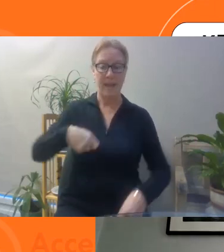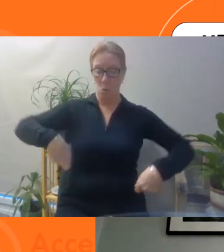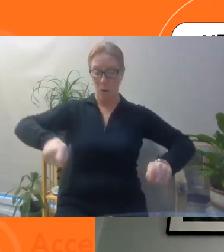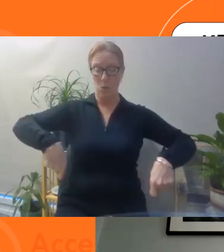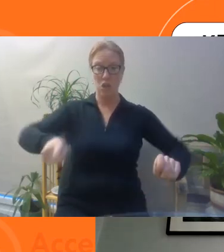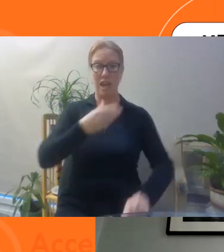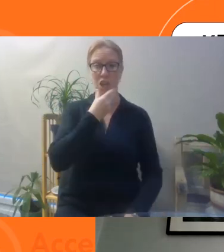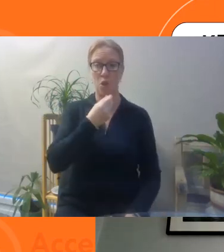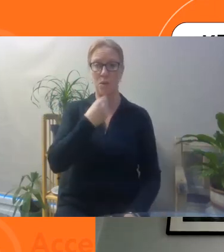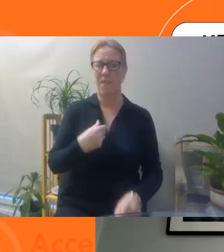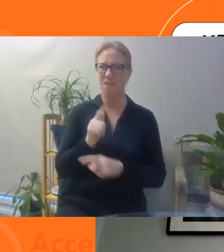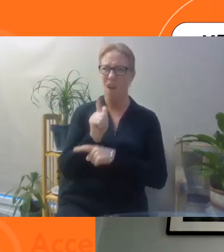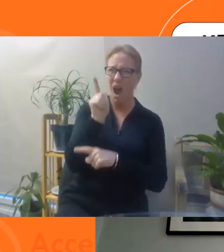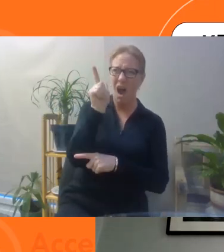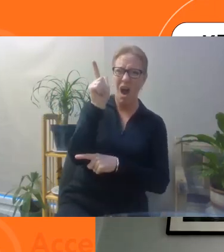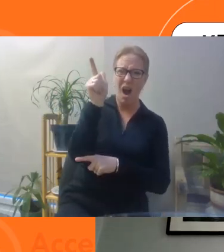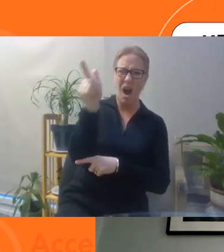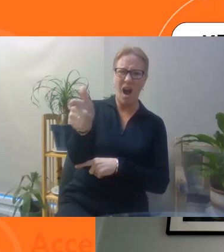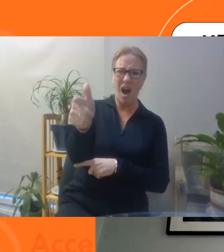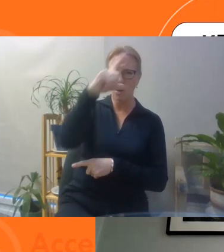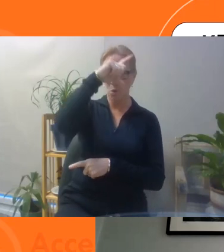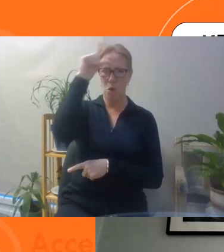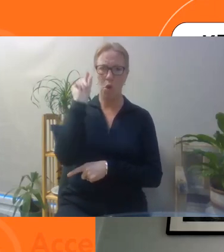to the nurses' station to get where you needed to go. So you had to